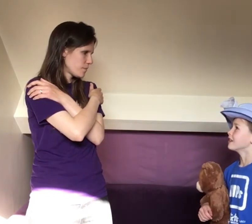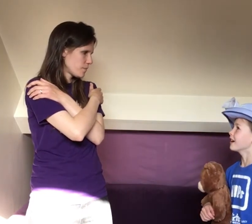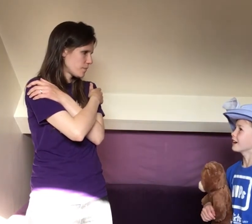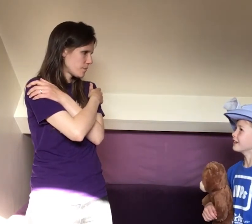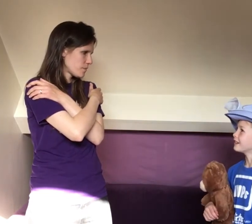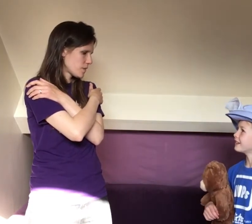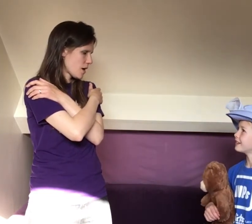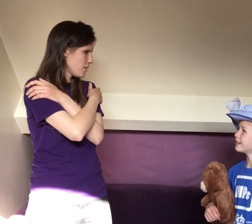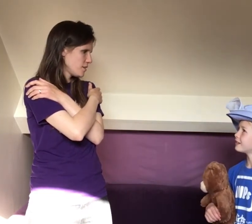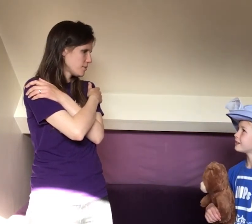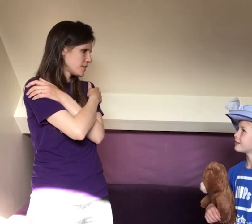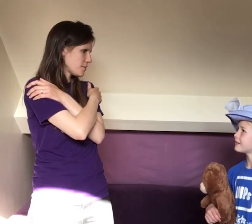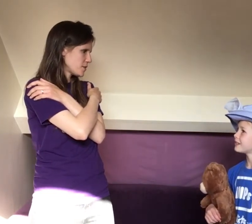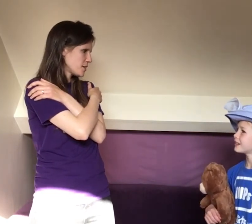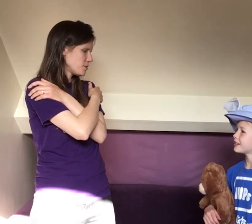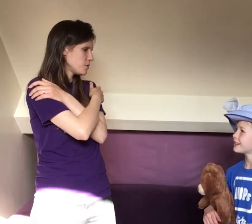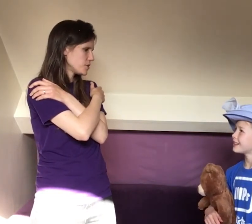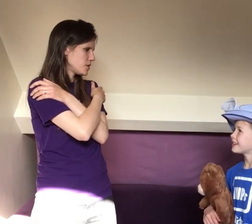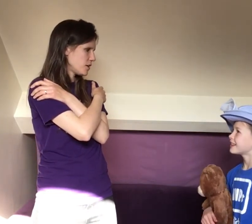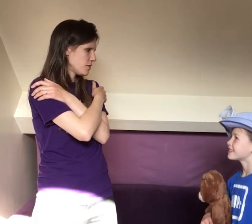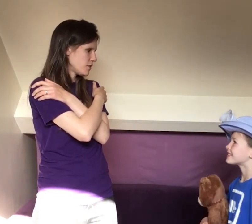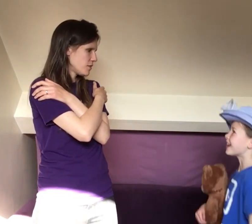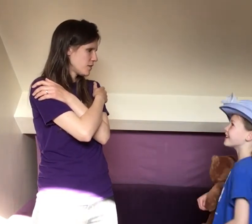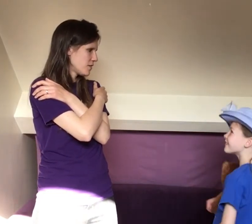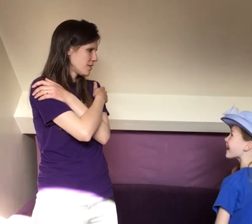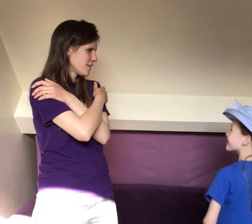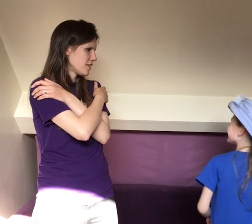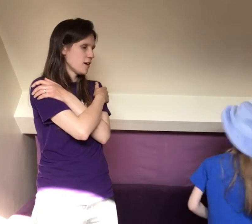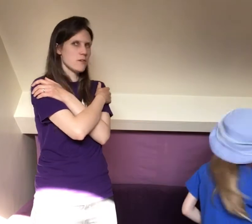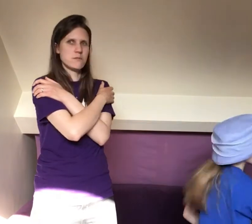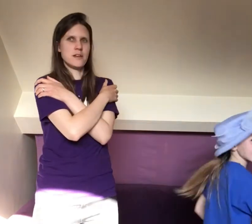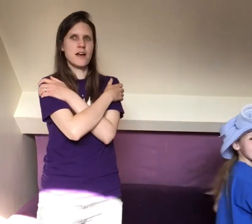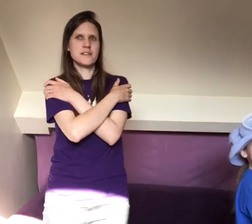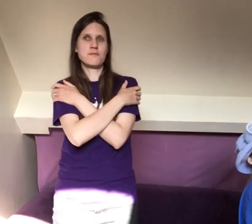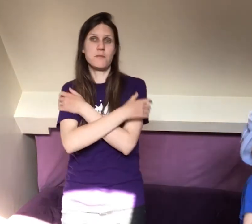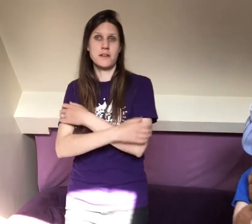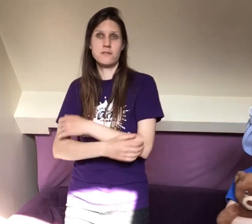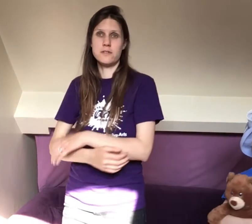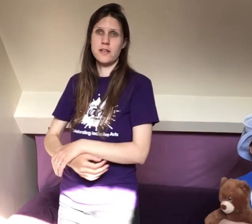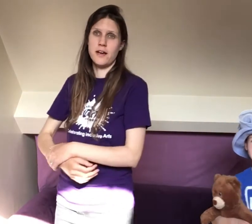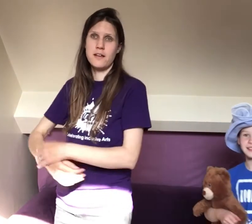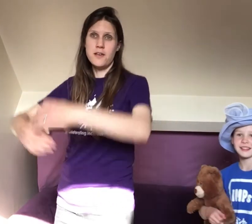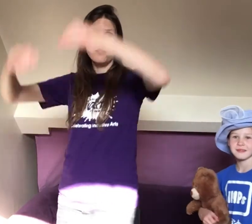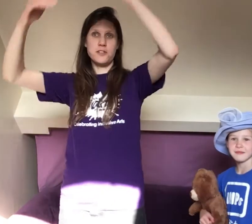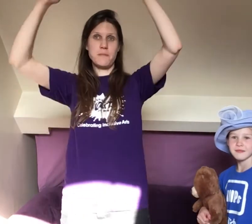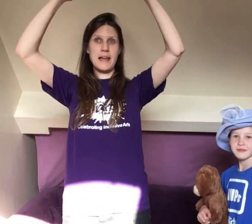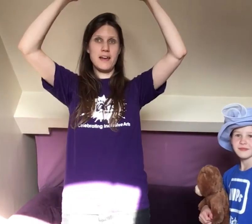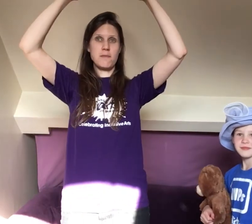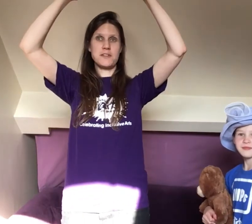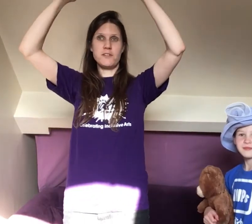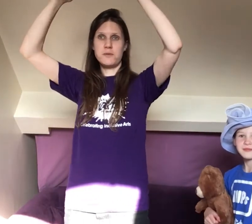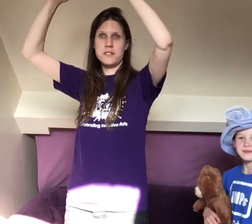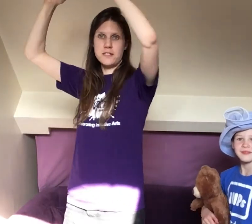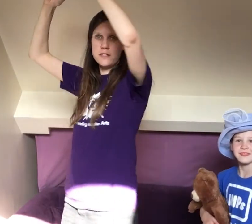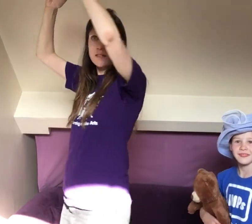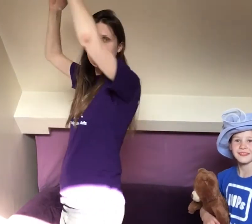No! No? You don’t want to tap your toes… What do you want to do? Turn around. Oh! Nice! Well we can all do that. You could do ballet arms if you wanted.